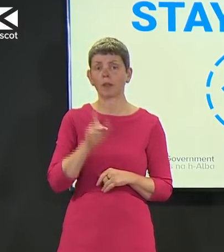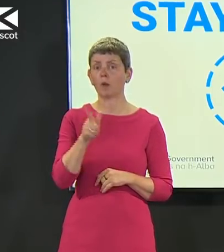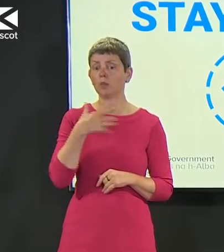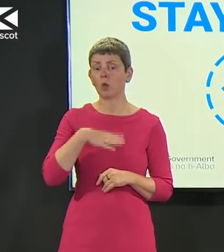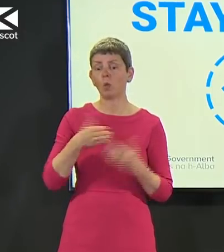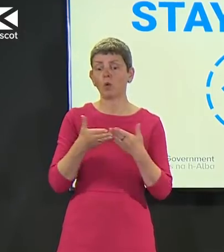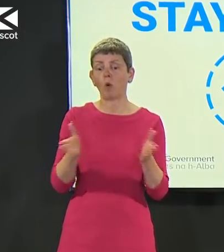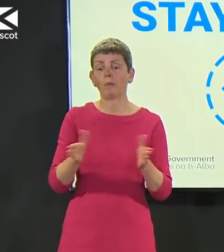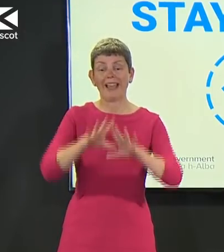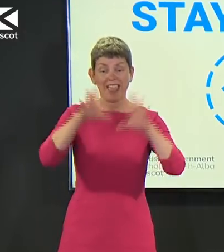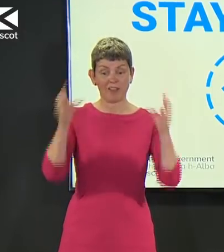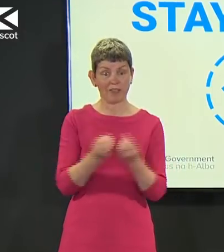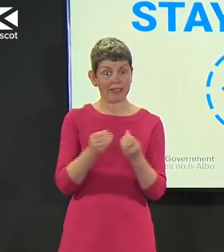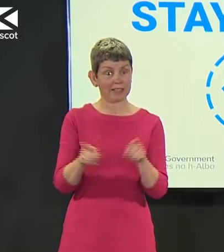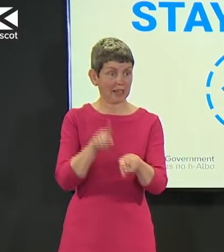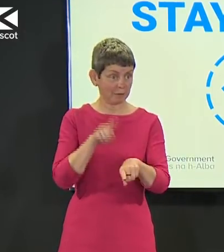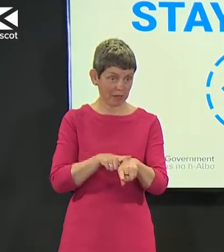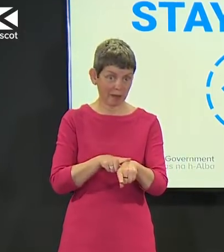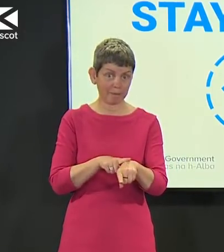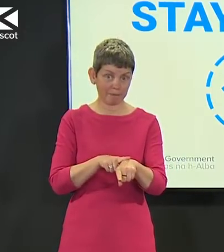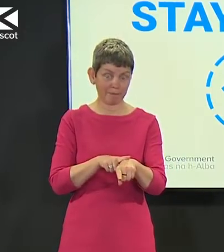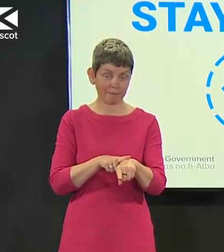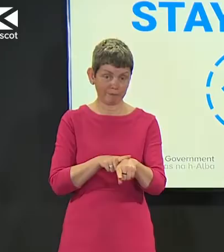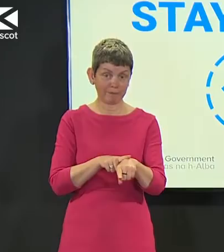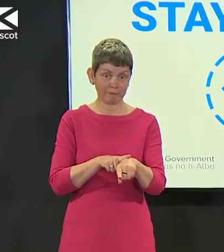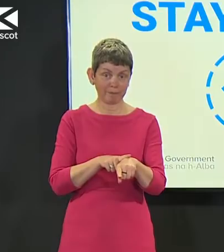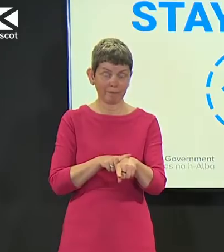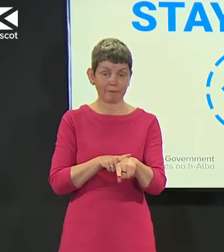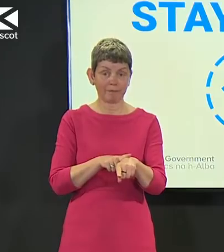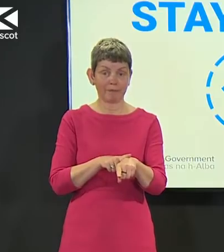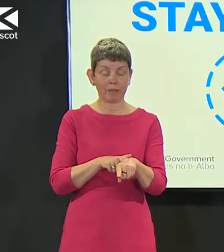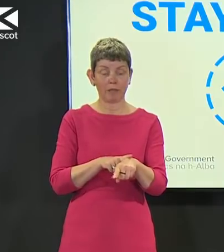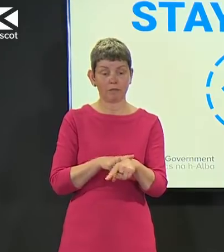so not doing what you said is is just allow hospitality to open outdoors at the same time as